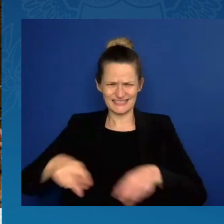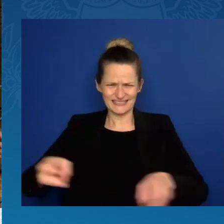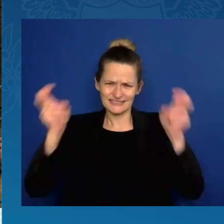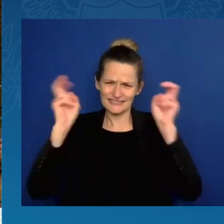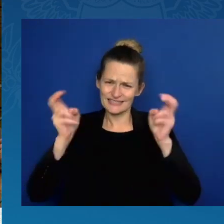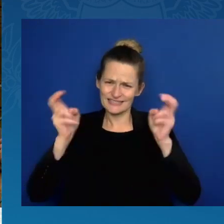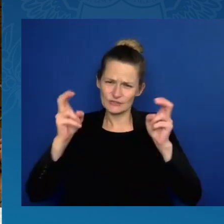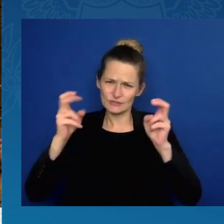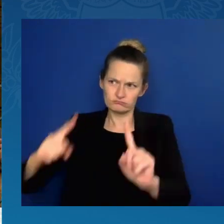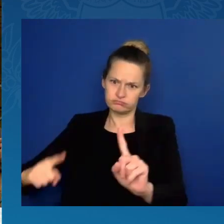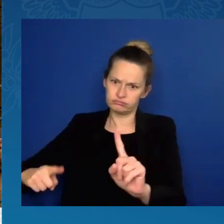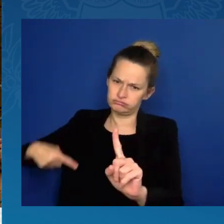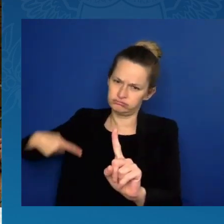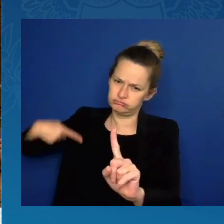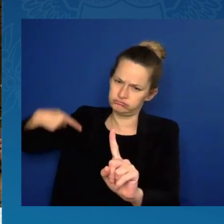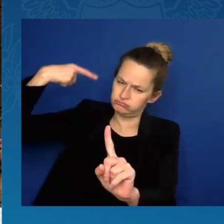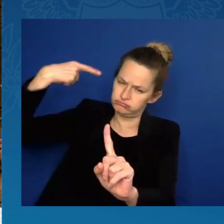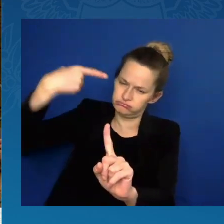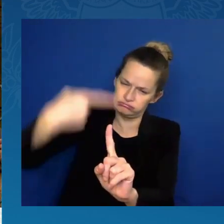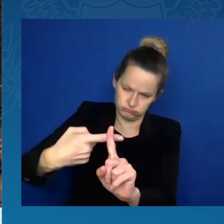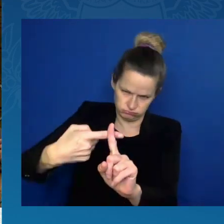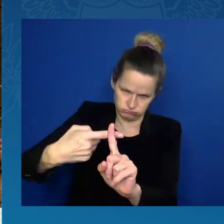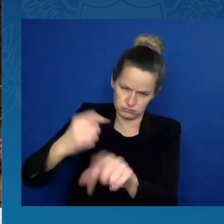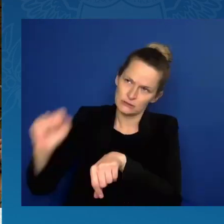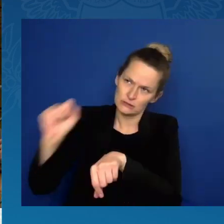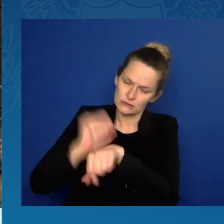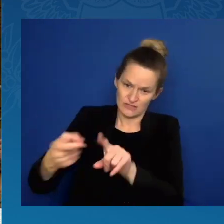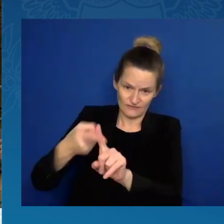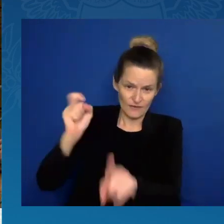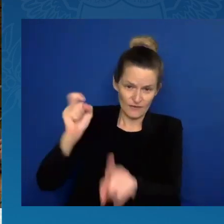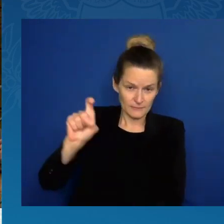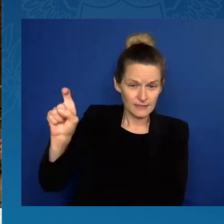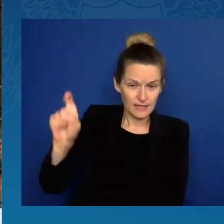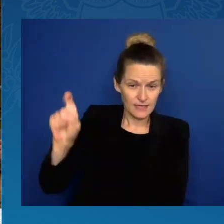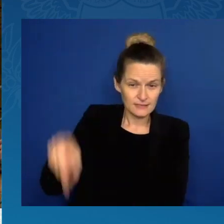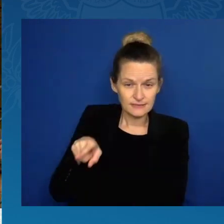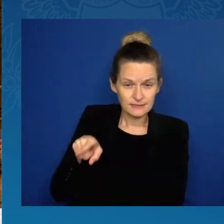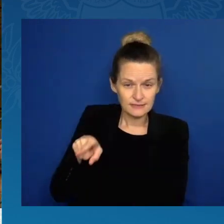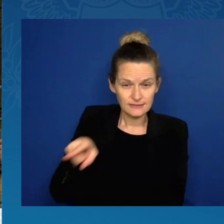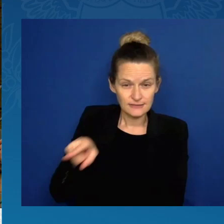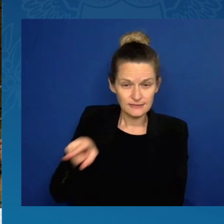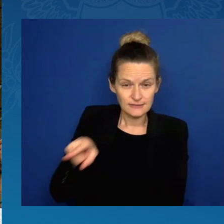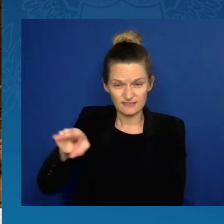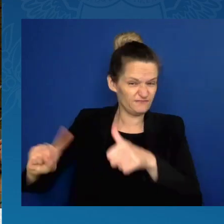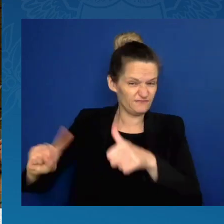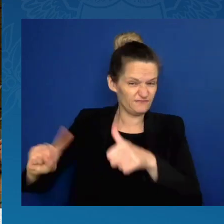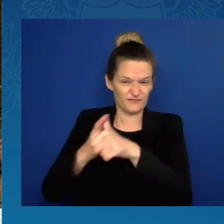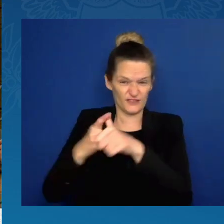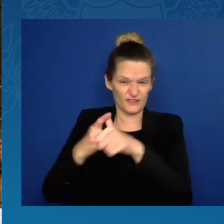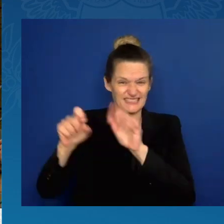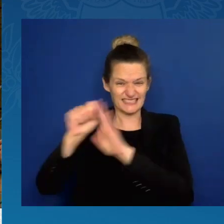you know, be one of the first states to really take action. Representative Hinojosa: Many years this has -- The Vice President: Been in many, many years.